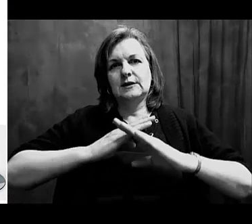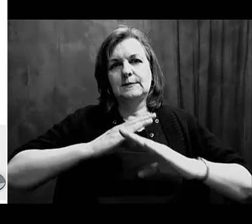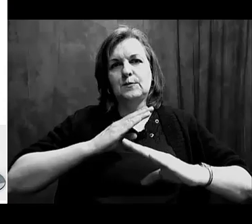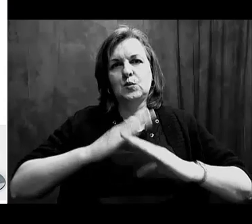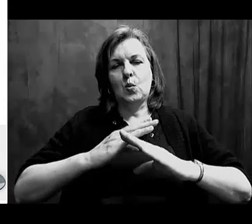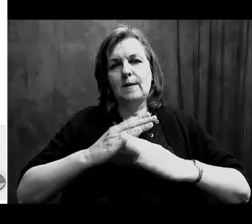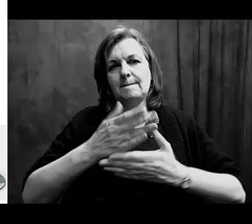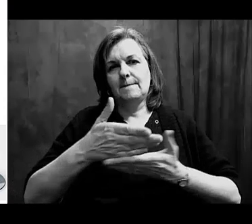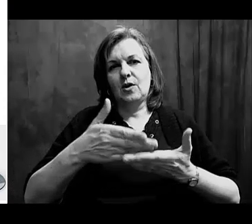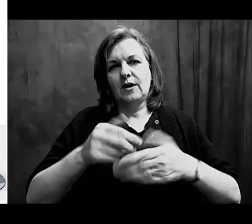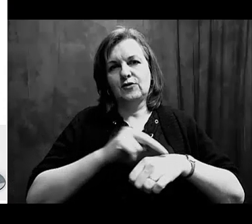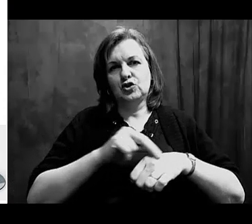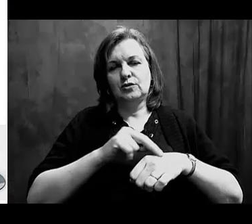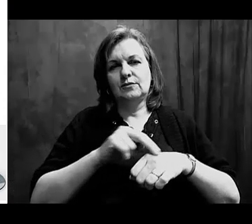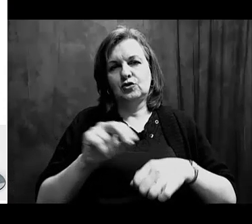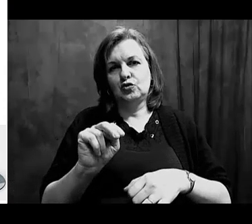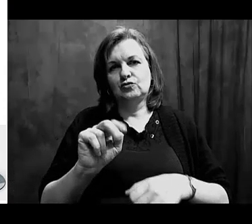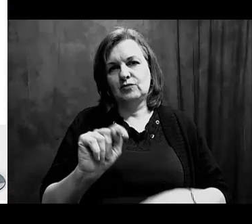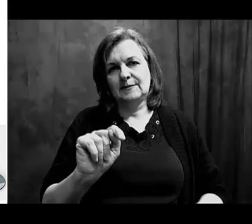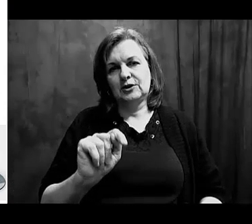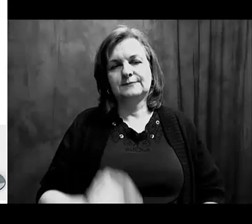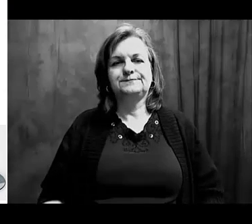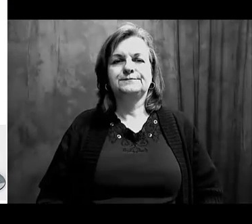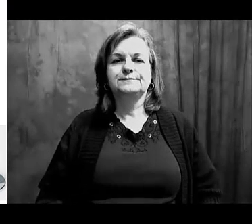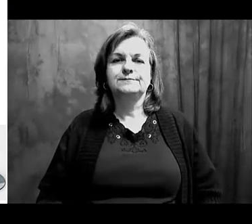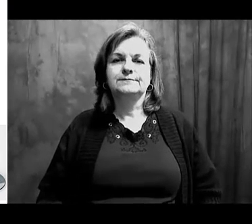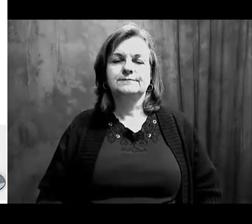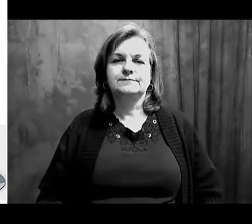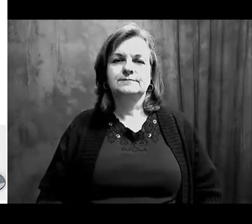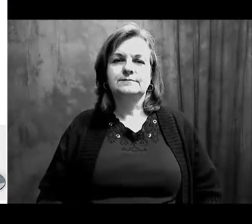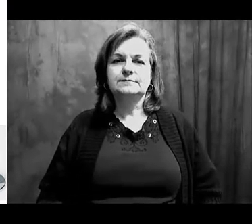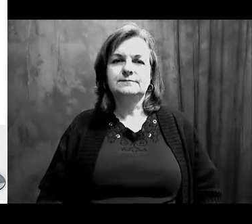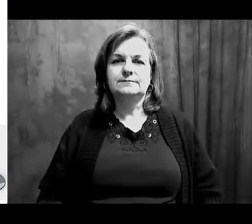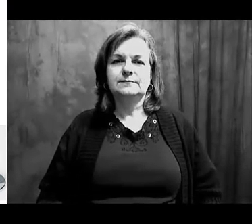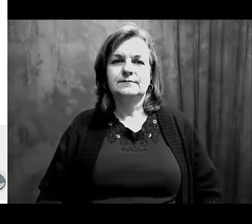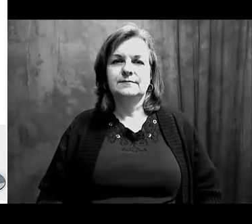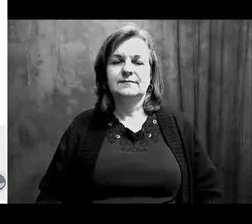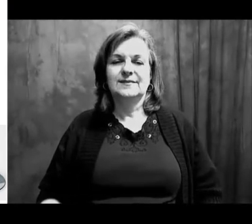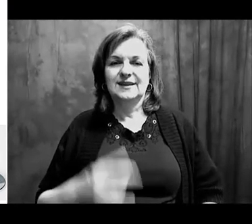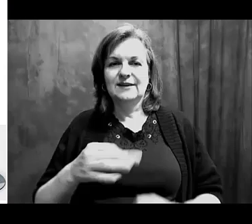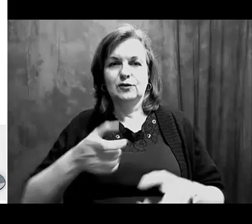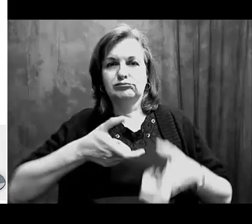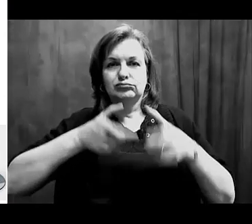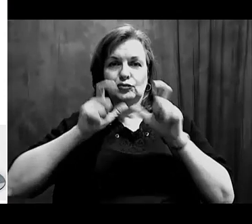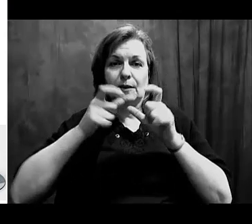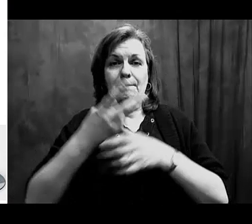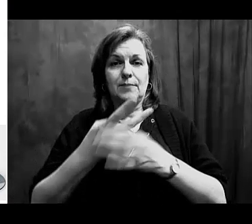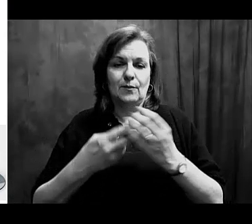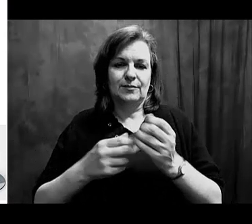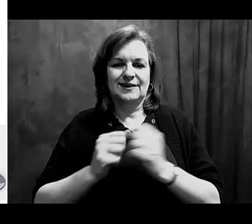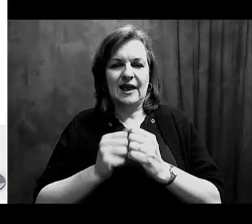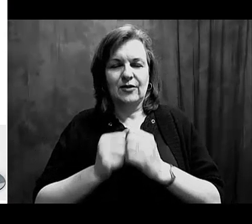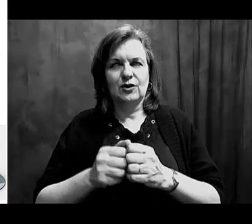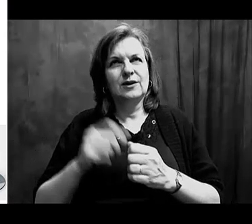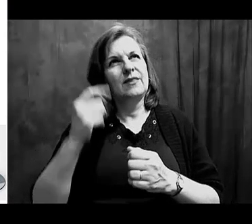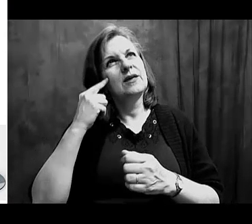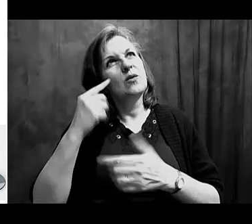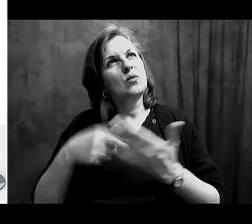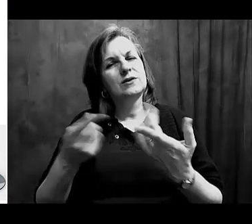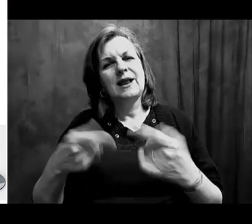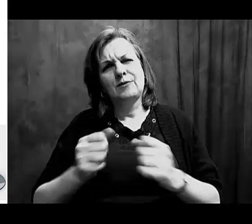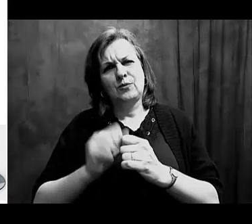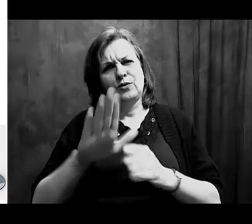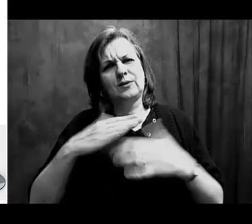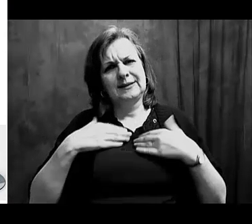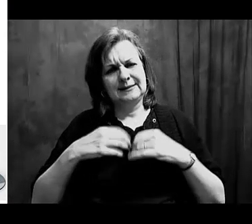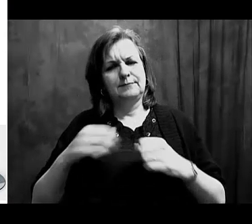neurotransmitters so if you take these things together you have to keep in mind what's going to happen with your system